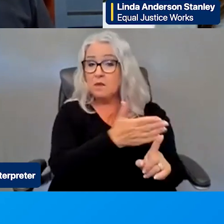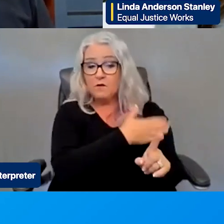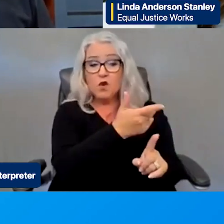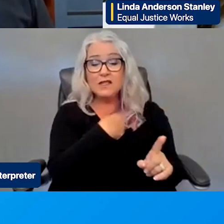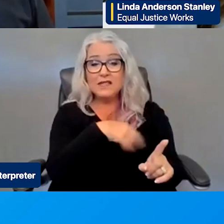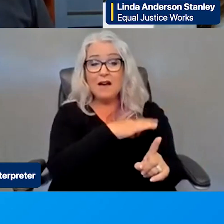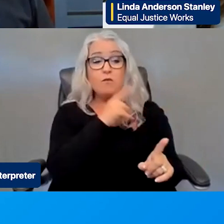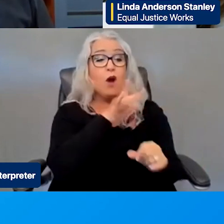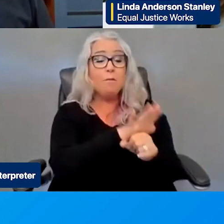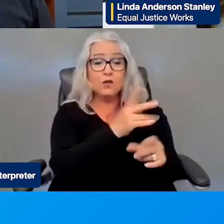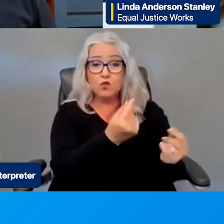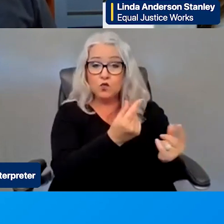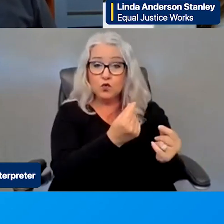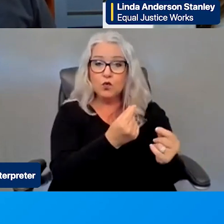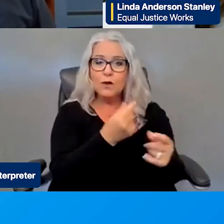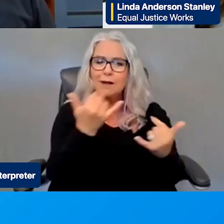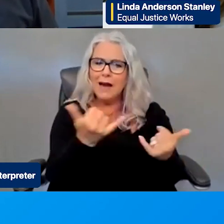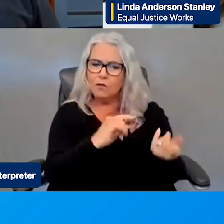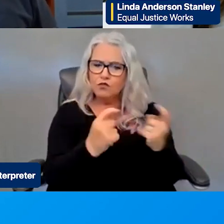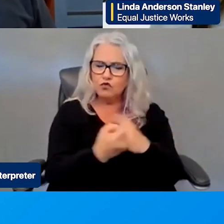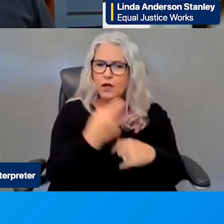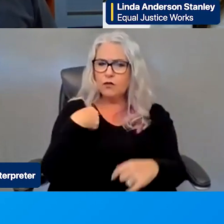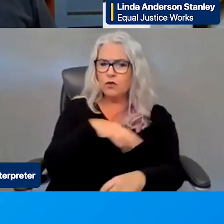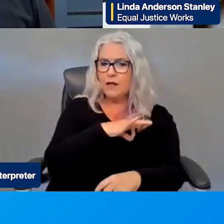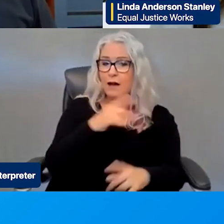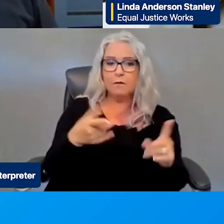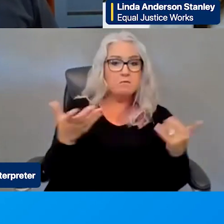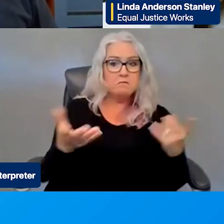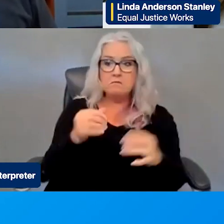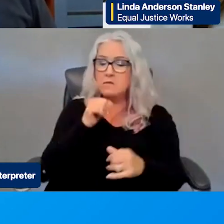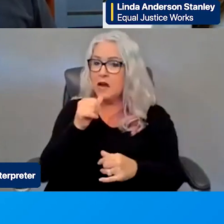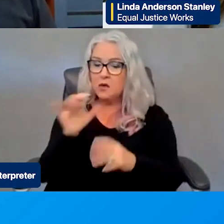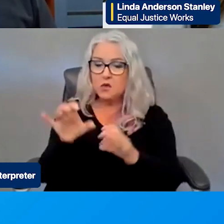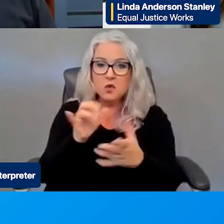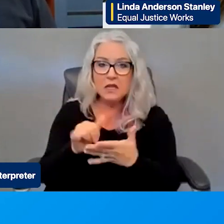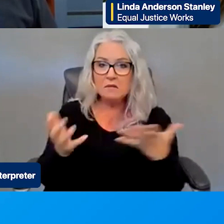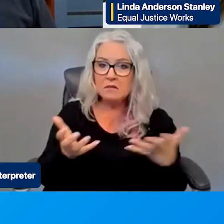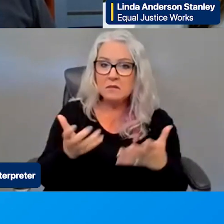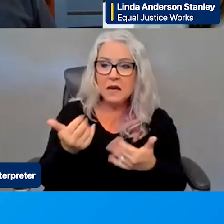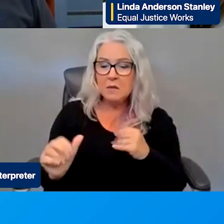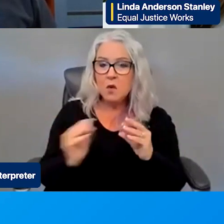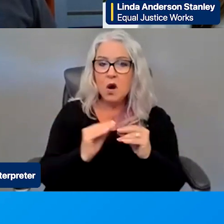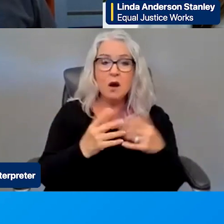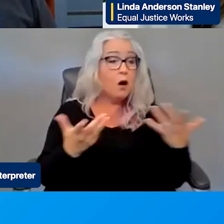something we are all facing now, we cannot afford it. We are under staffed. We are doing the best we can.